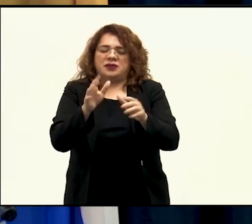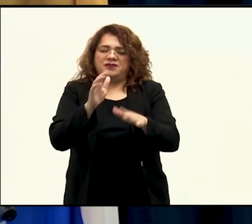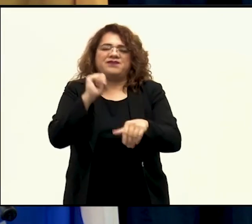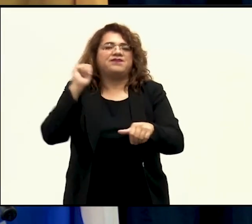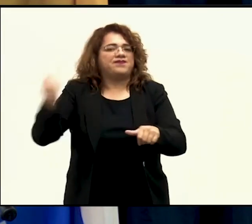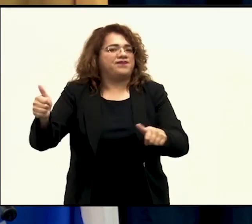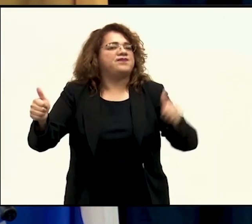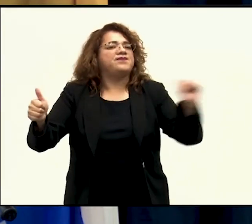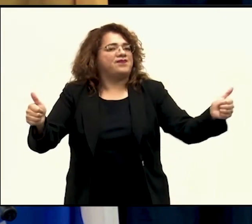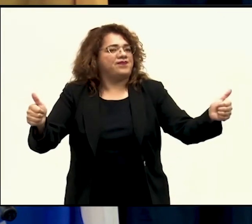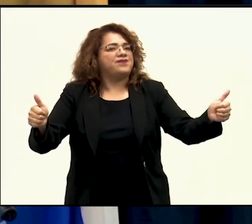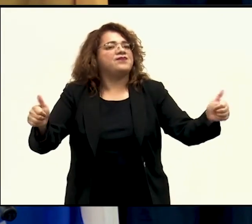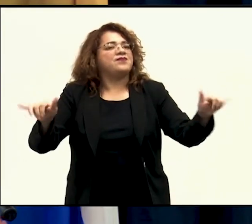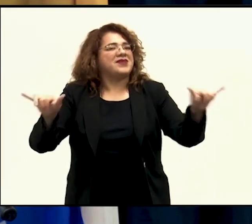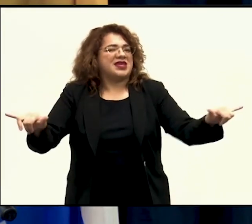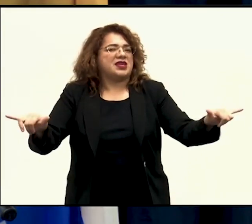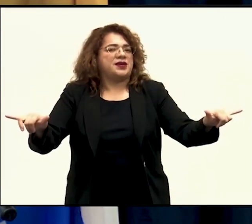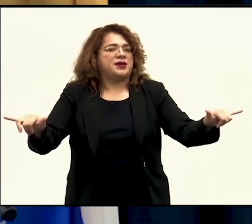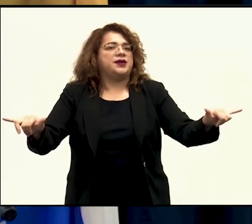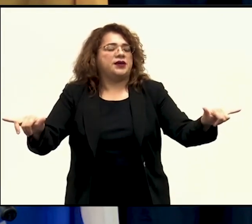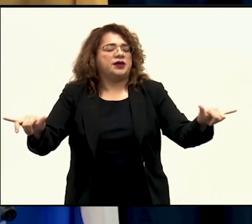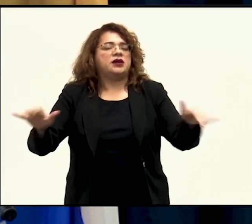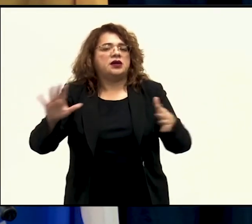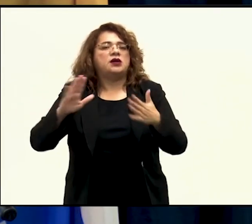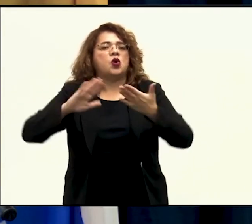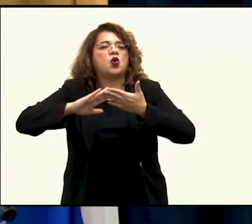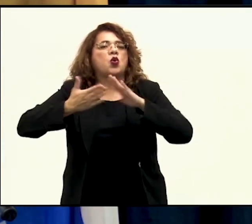some sites that are more permanent out in the community versus some on certain days